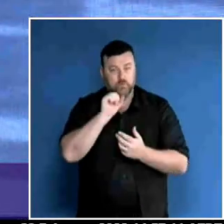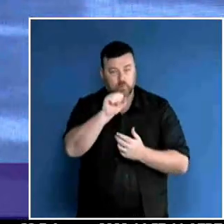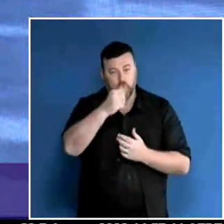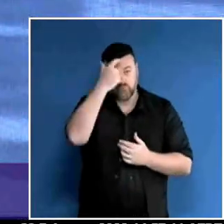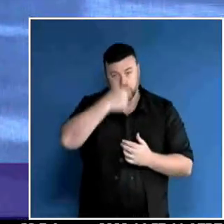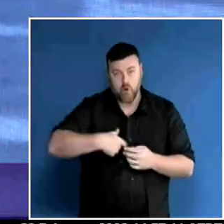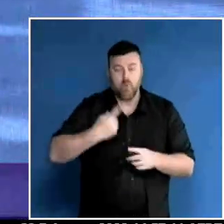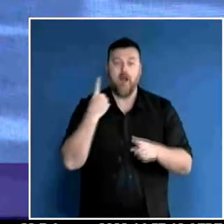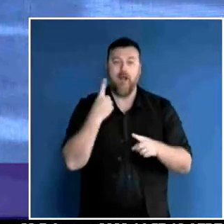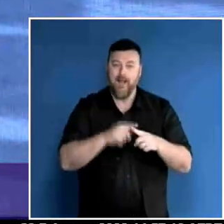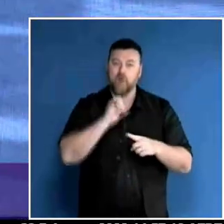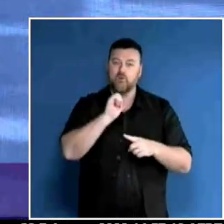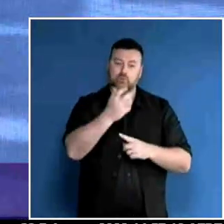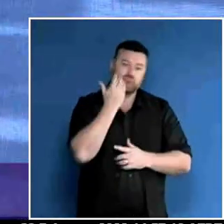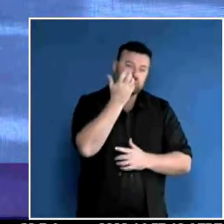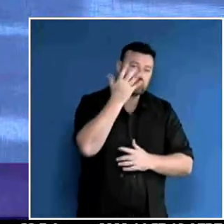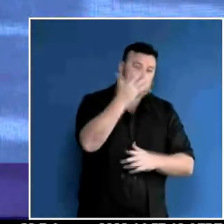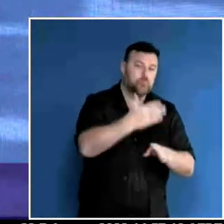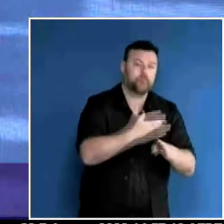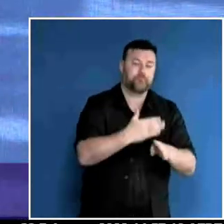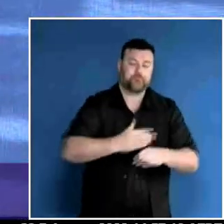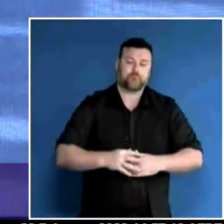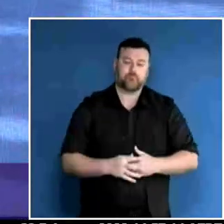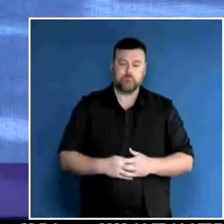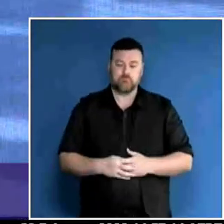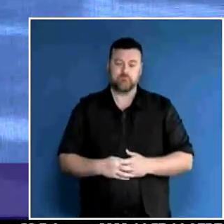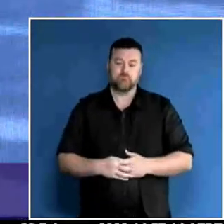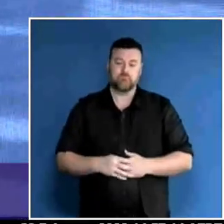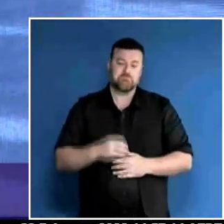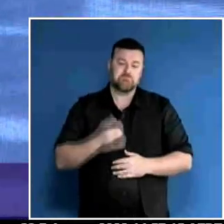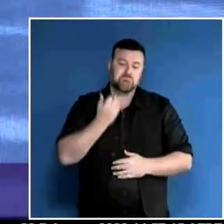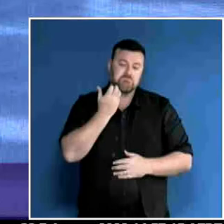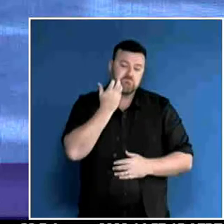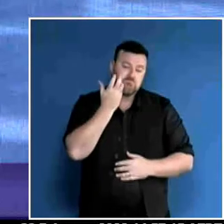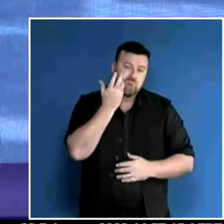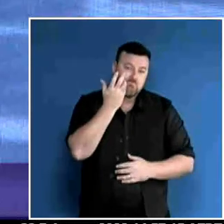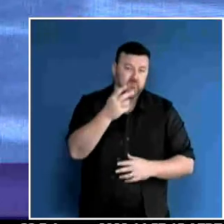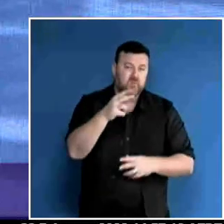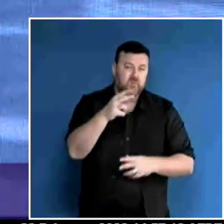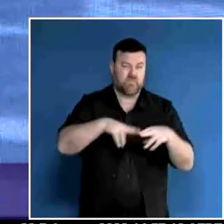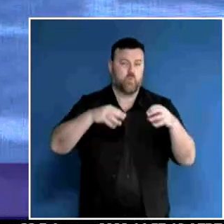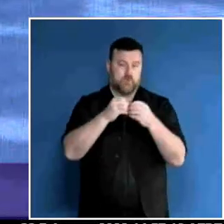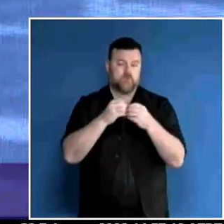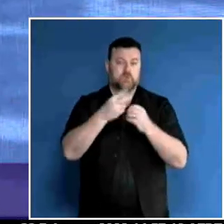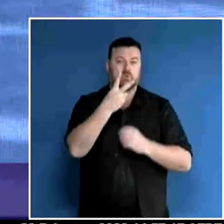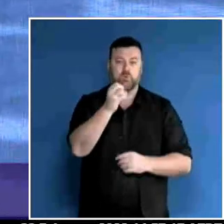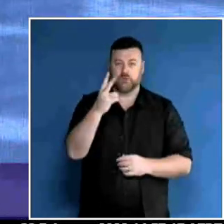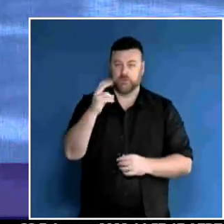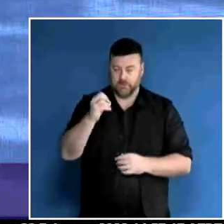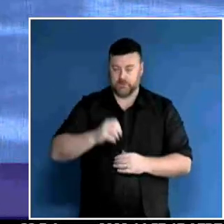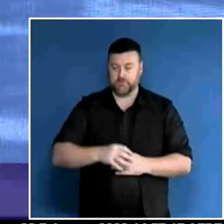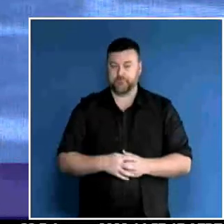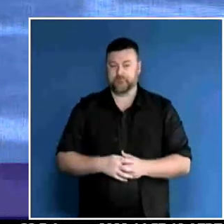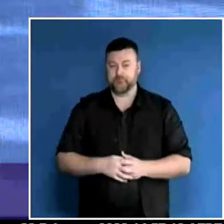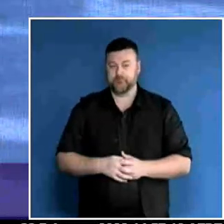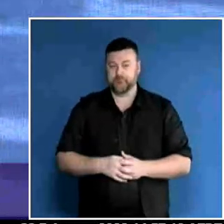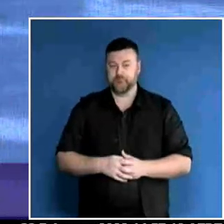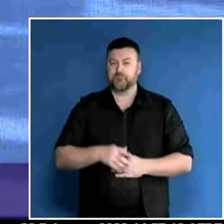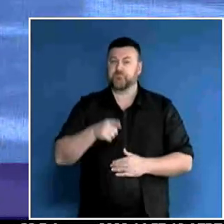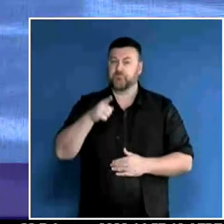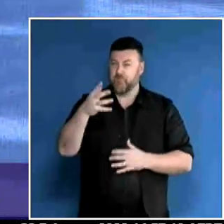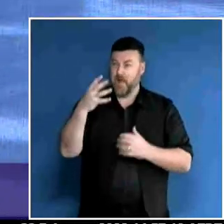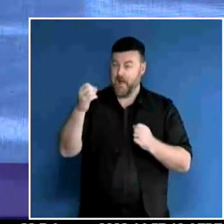A few weeks later in February 2020, you were contacted by a job coach relaying a message